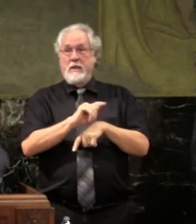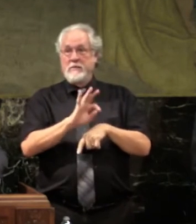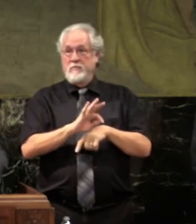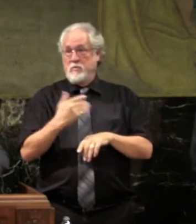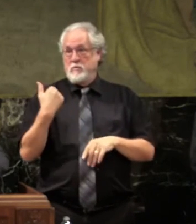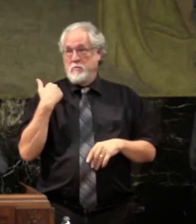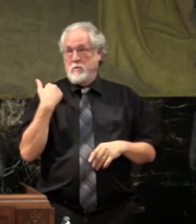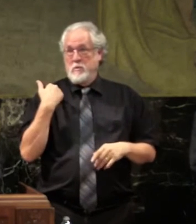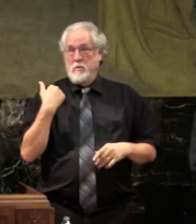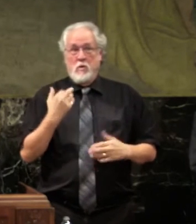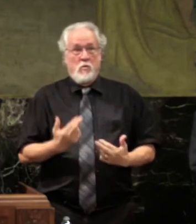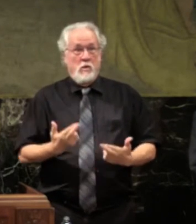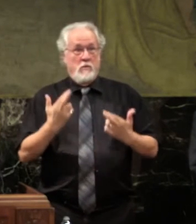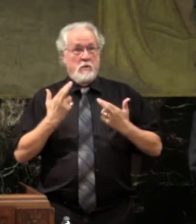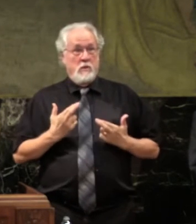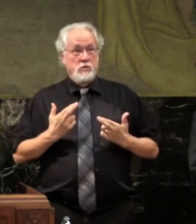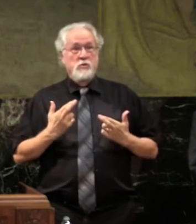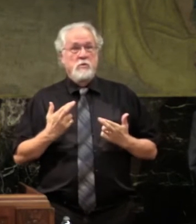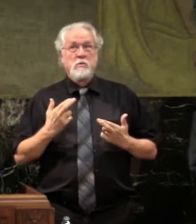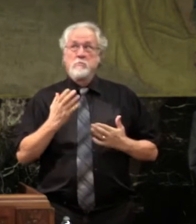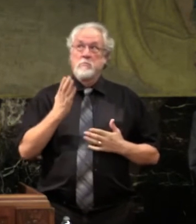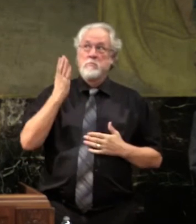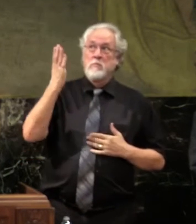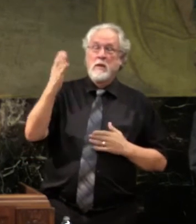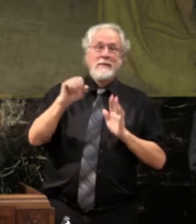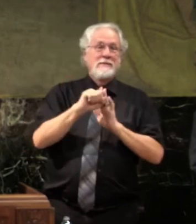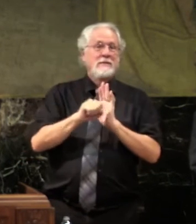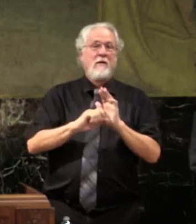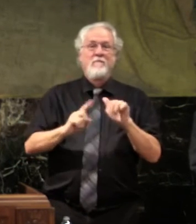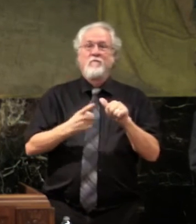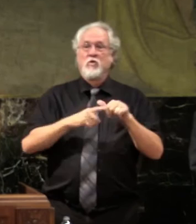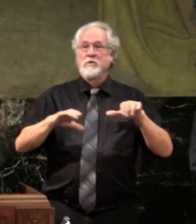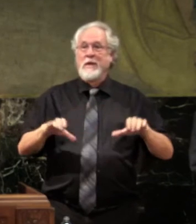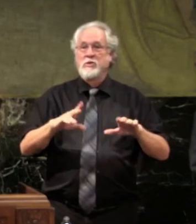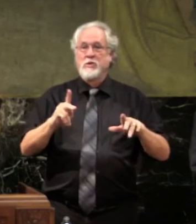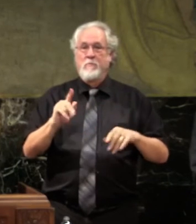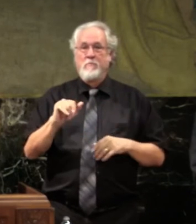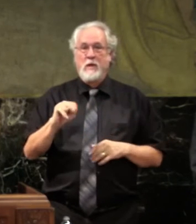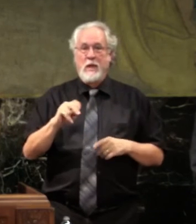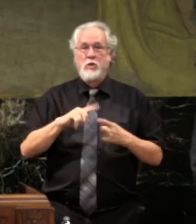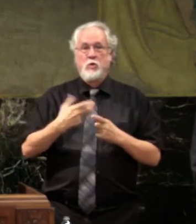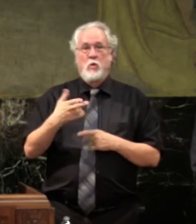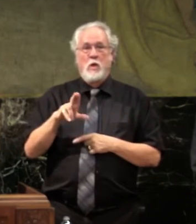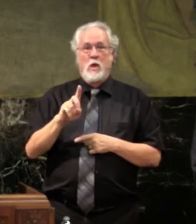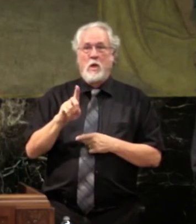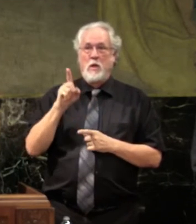recommendations we submitted the state's first action plan to HUD only three days